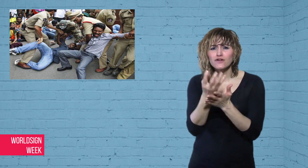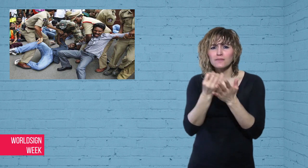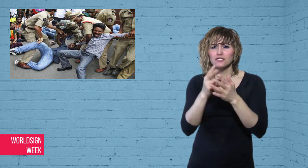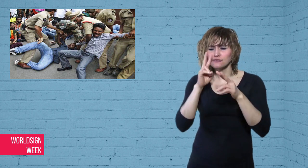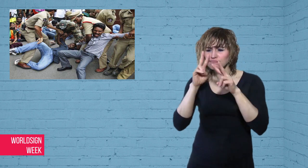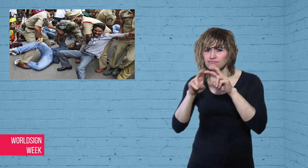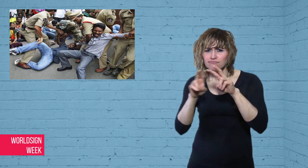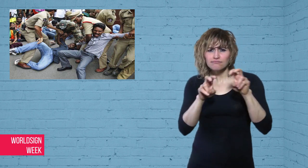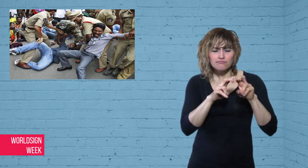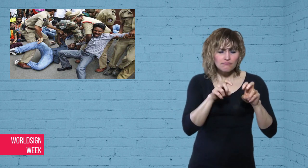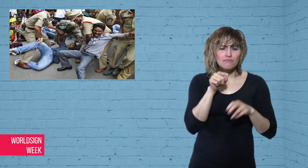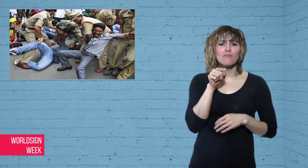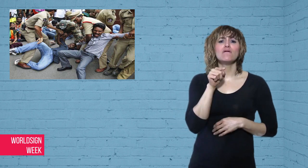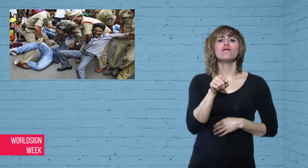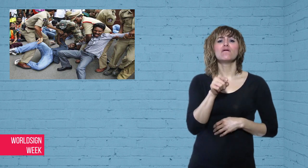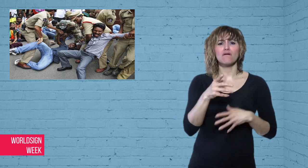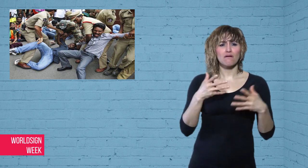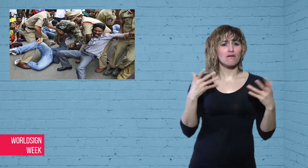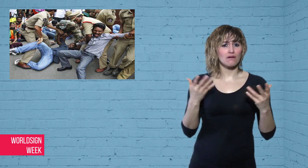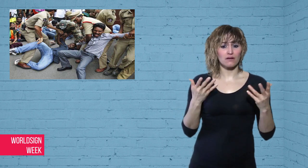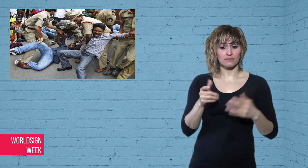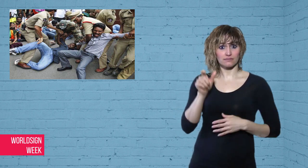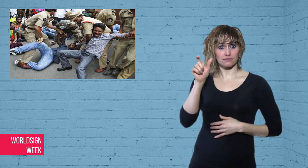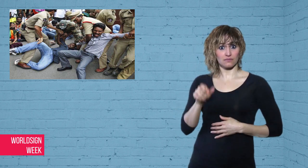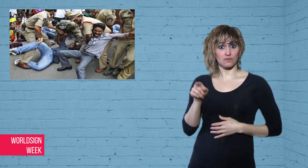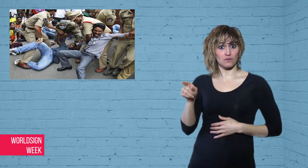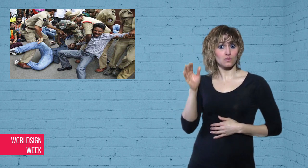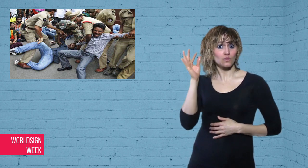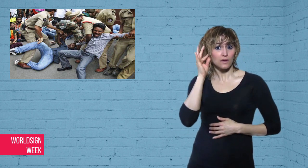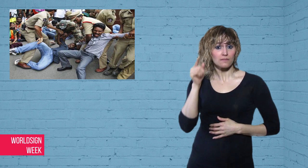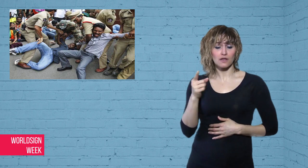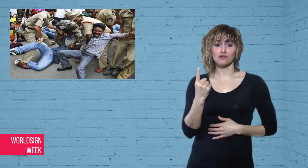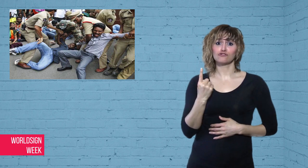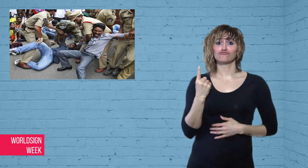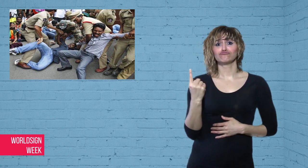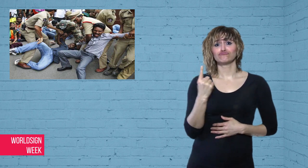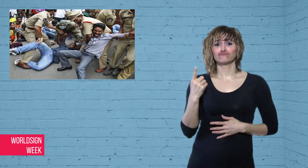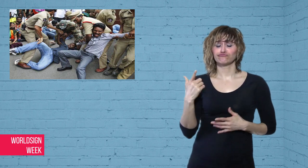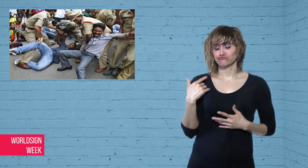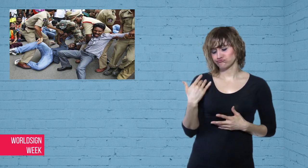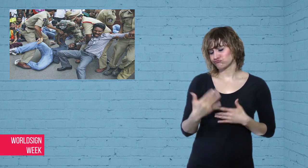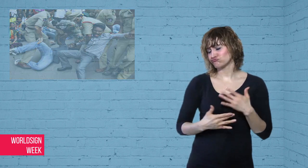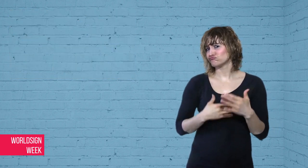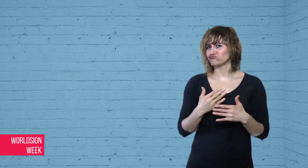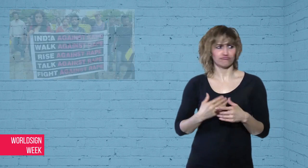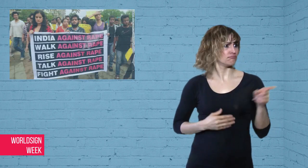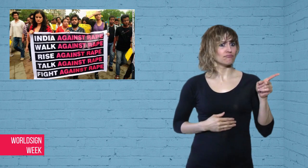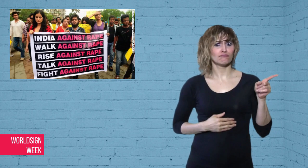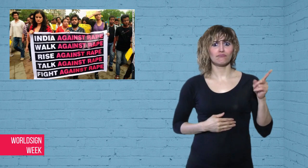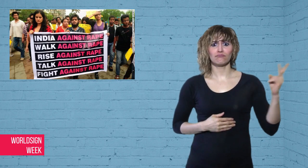According to sources, she was